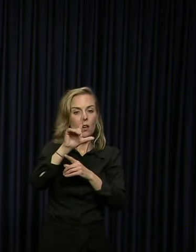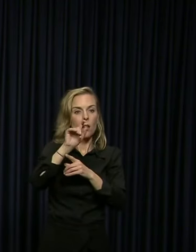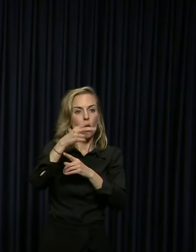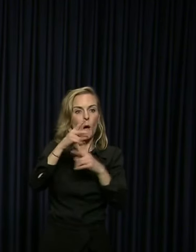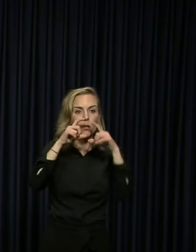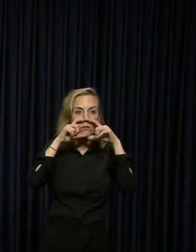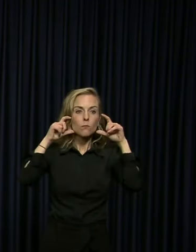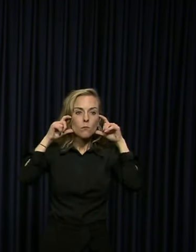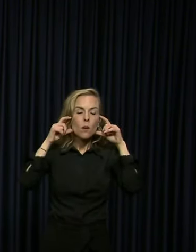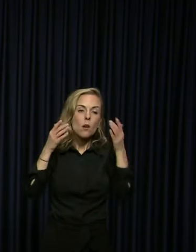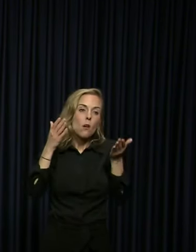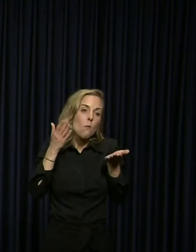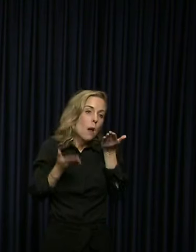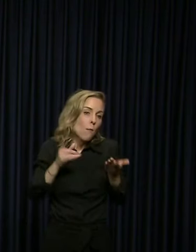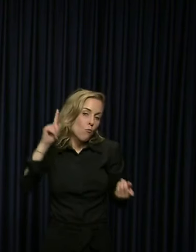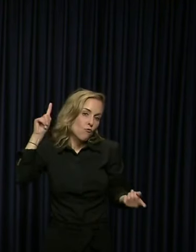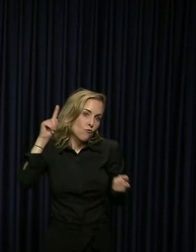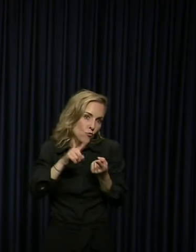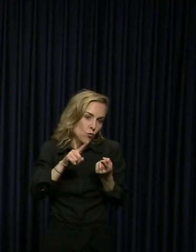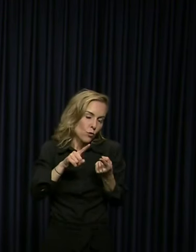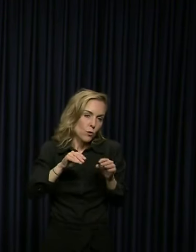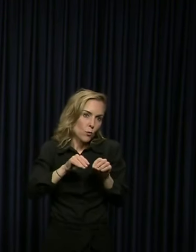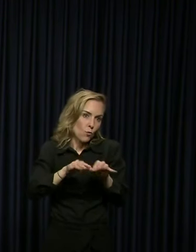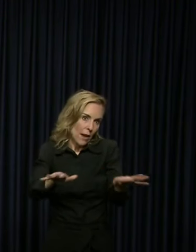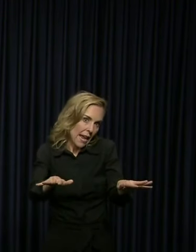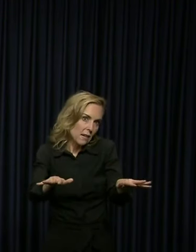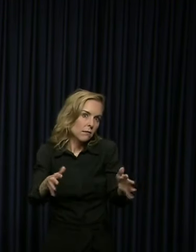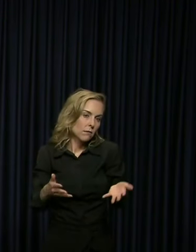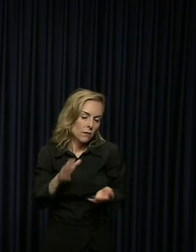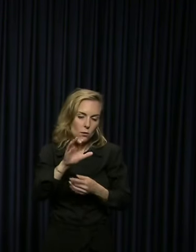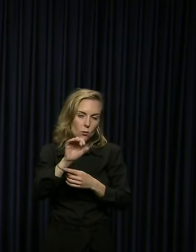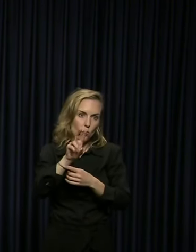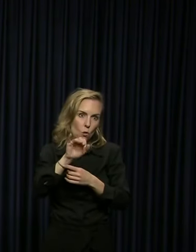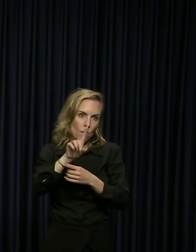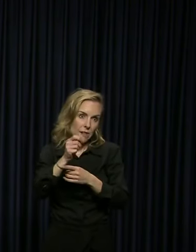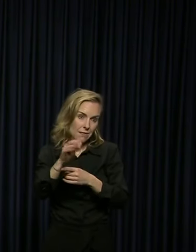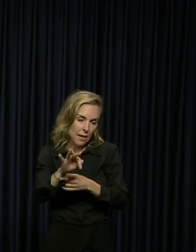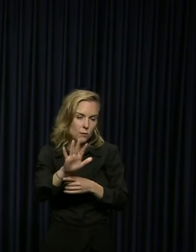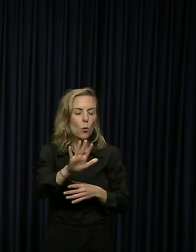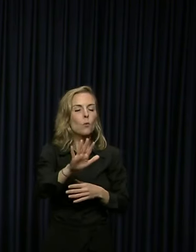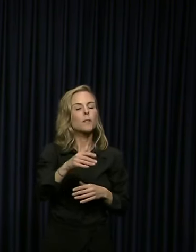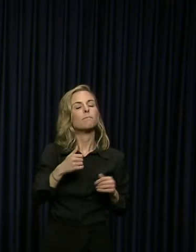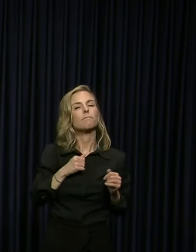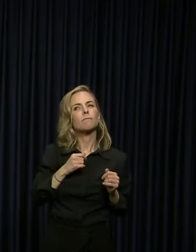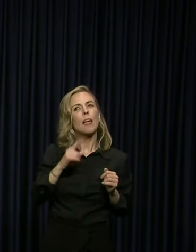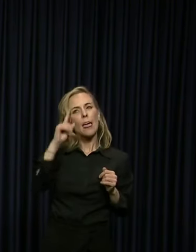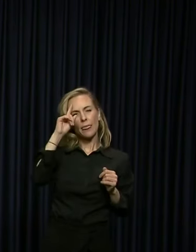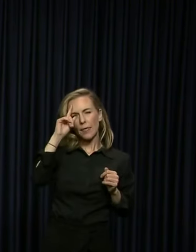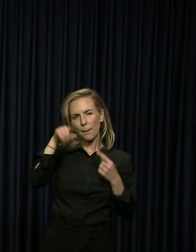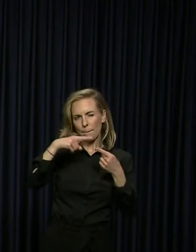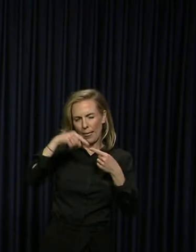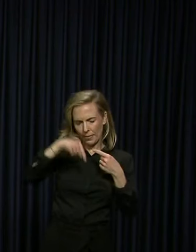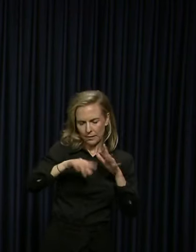SPREADING. WEARING A CLOTH FACE MASK, YOU CAN'T TOUCH YOUR FACE.